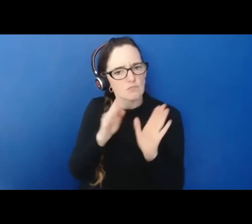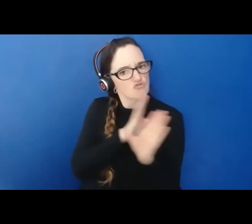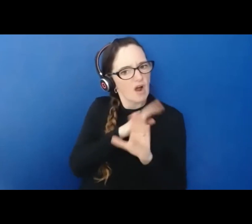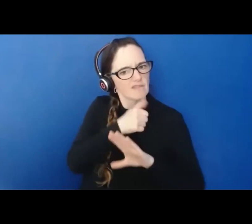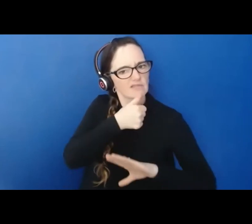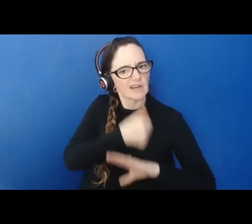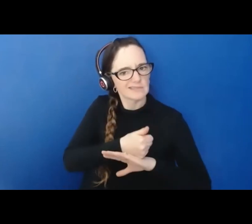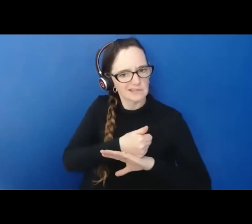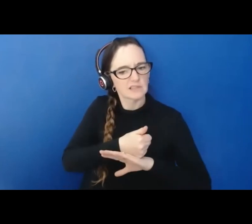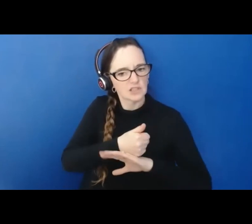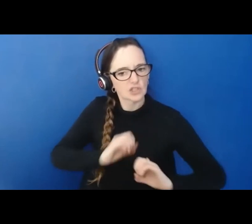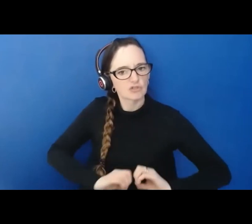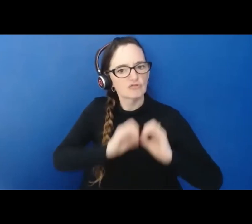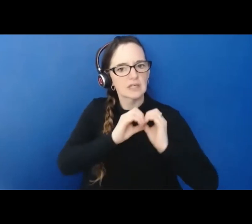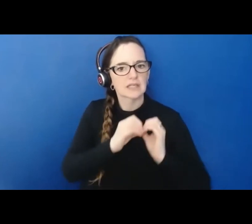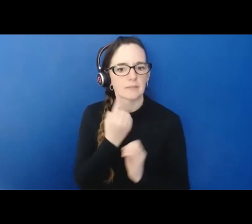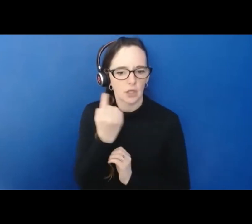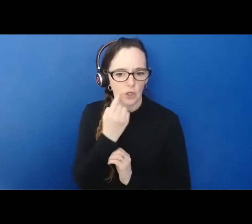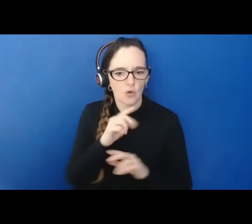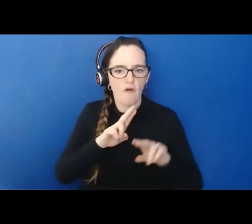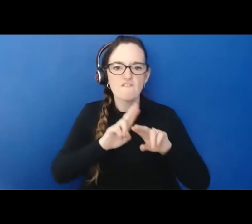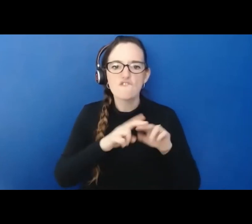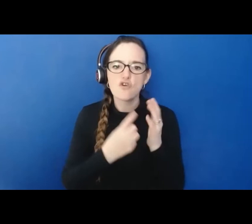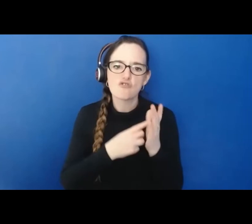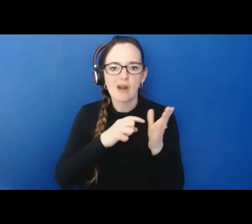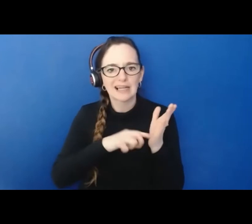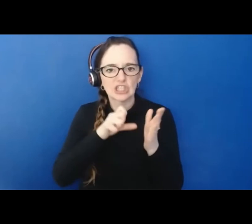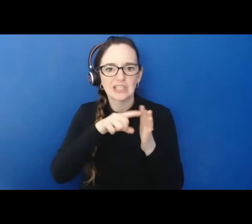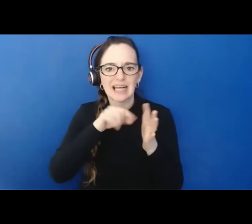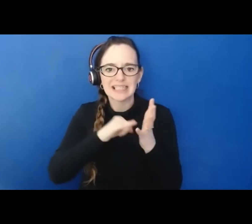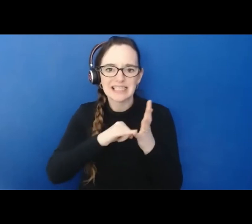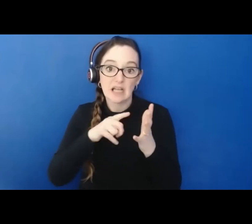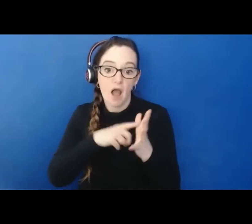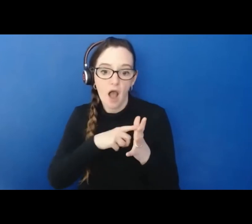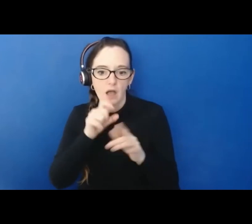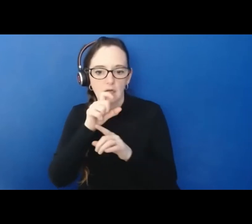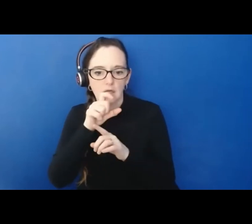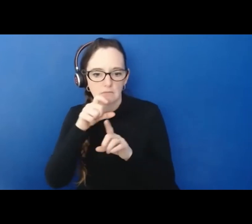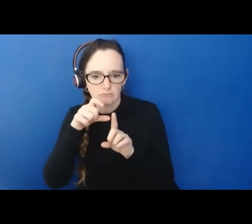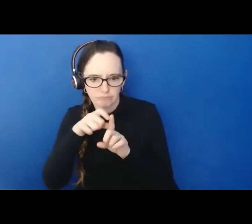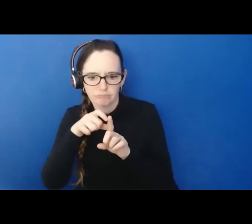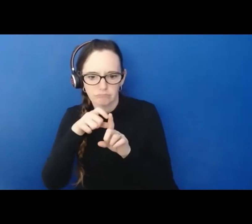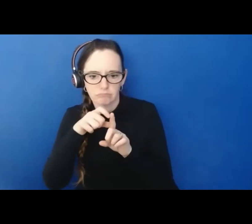by Francesca Thyssen-Bornemisza 20 years ago. A foundation that has been working with artists